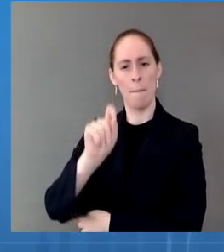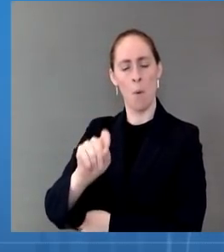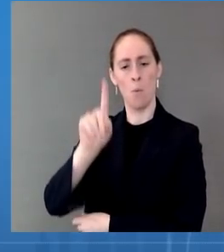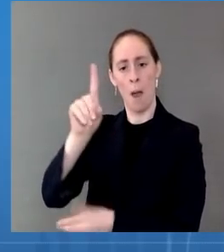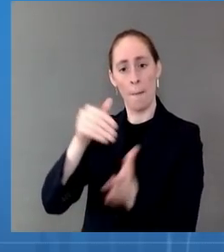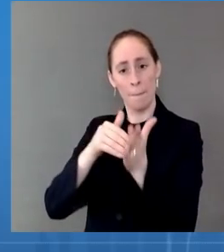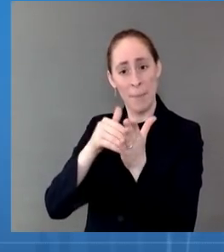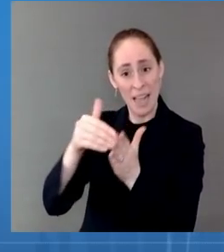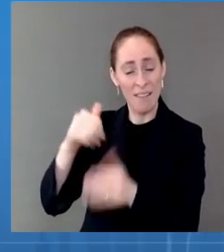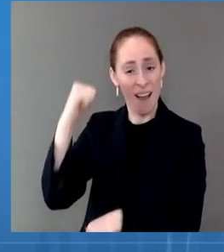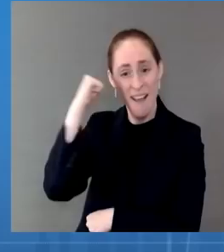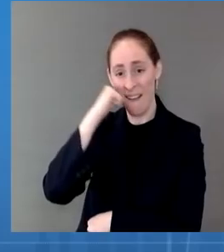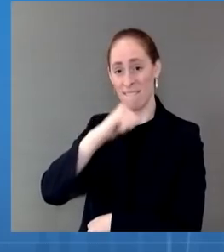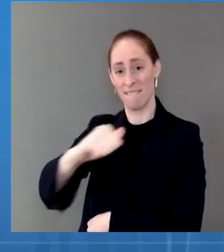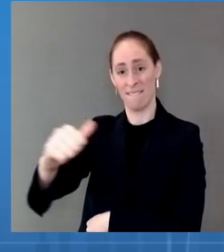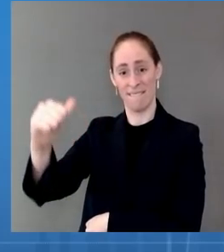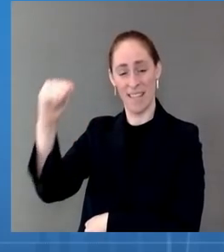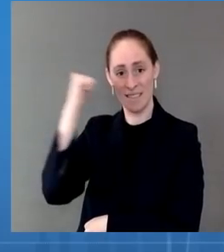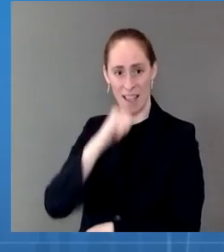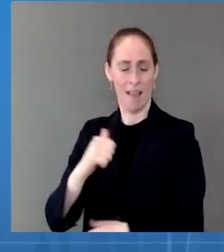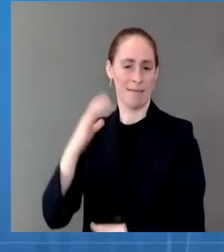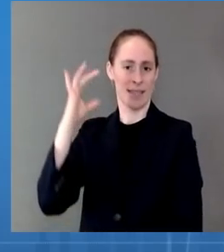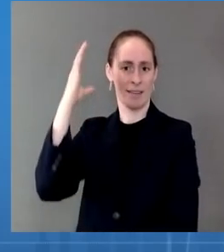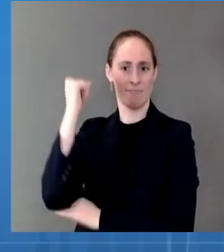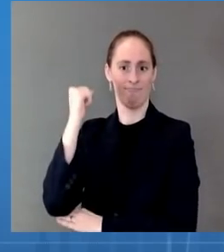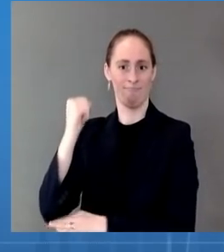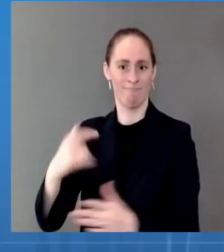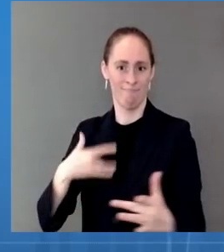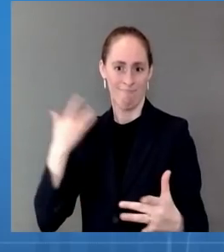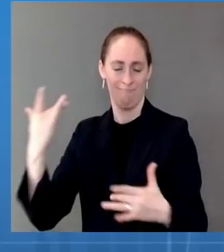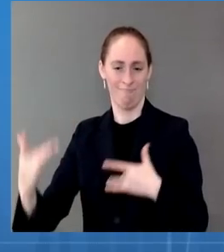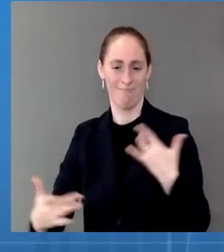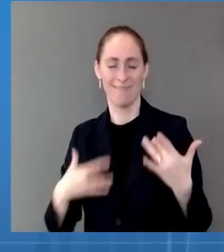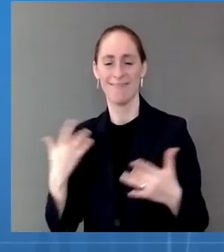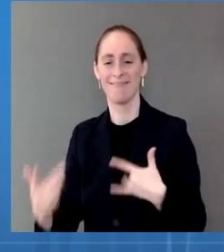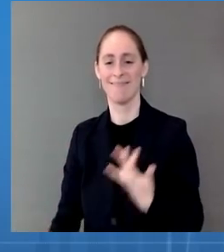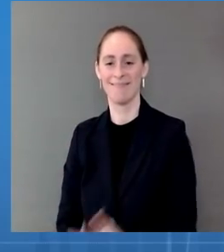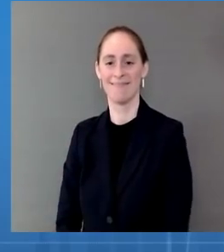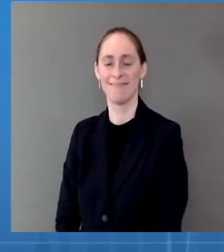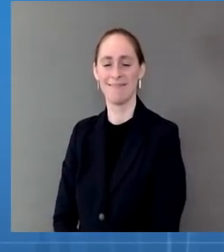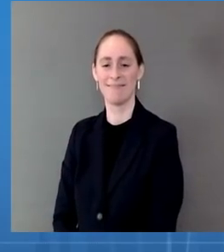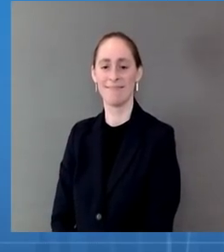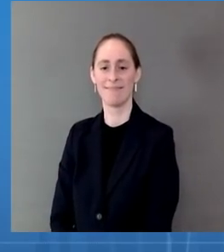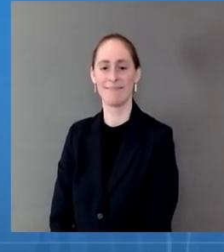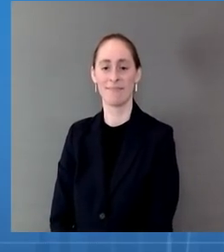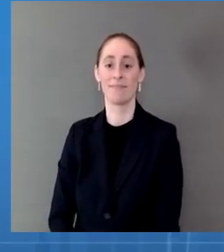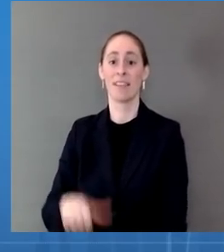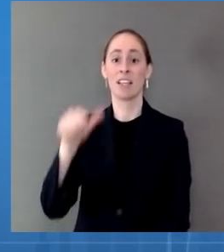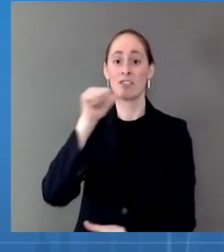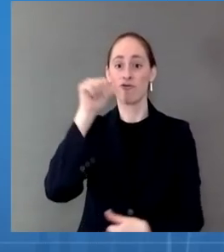And as of yesterday, 16 and 17 year olds are now eligible for a booster. So heading into the winter,